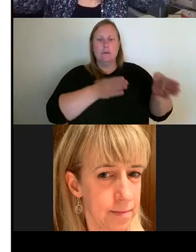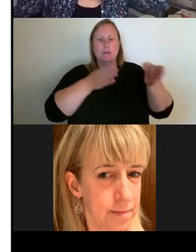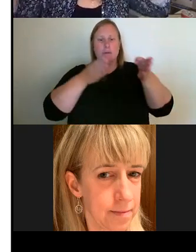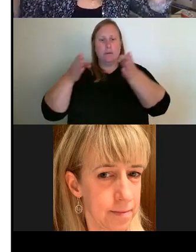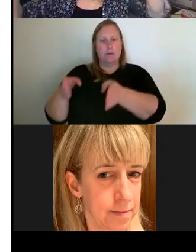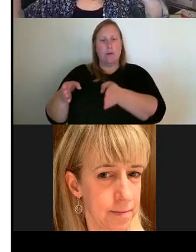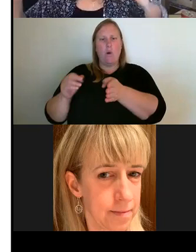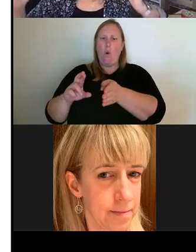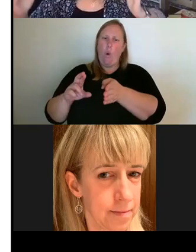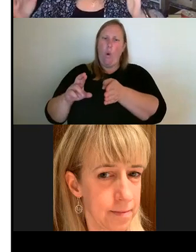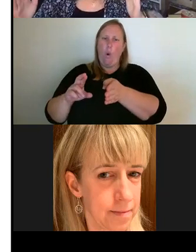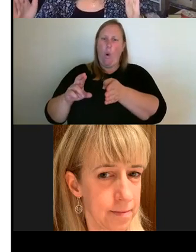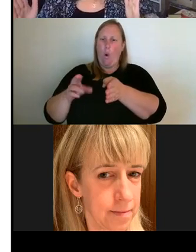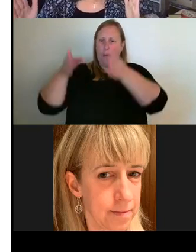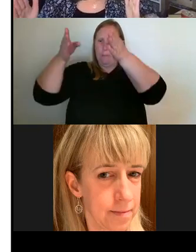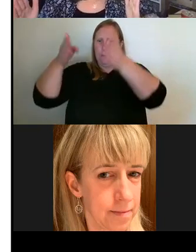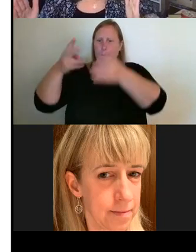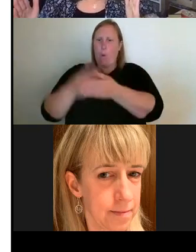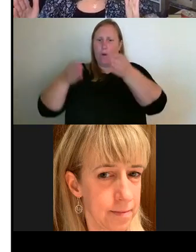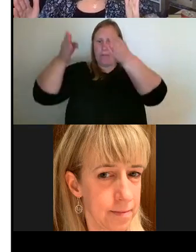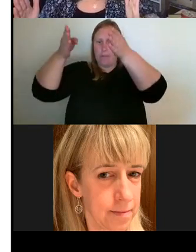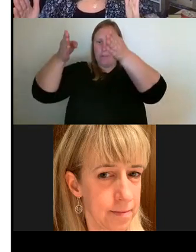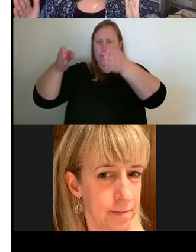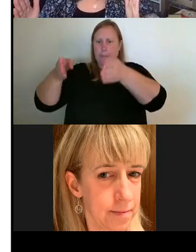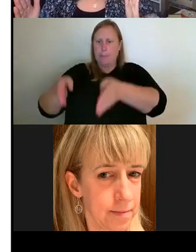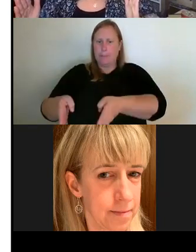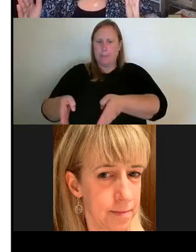or do you really like it even on both sides?